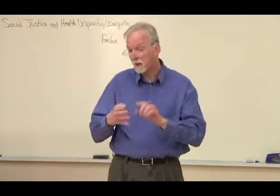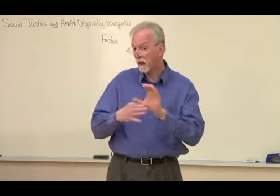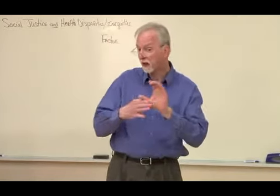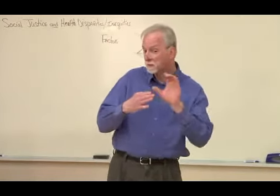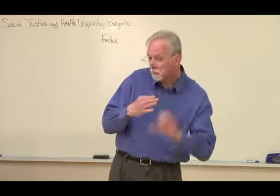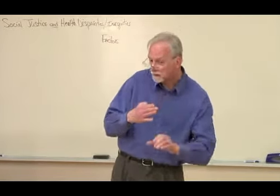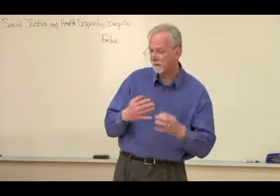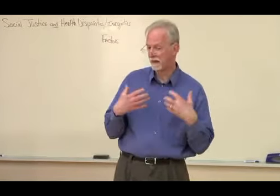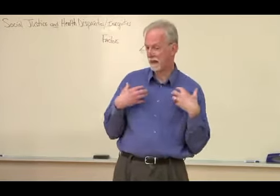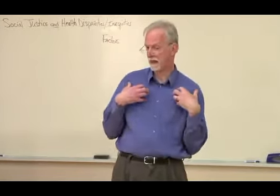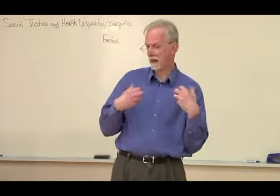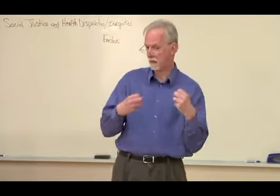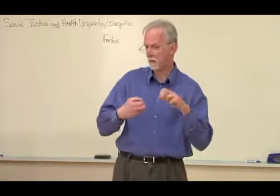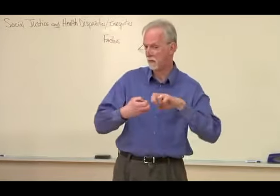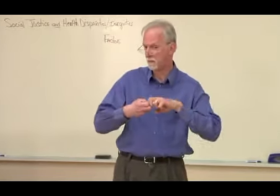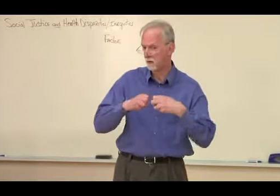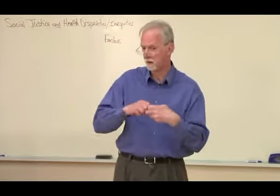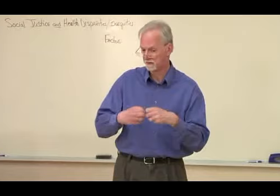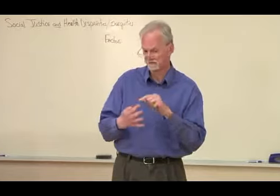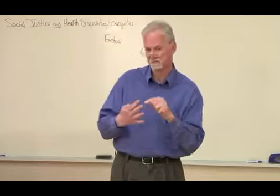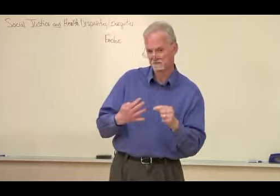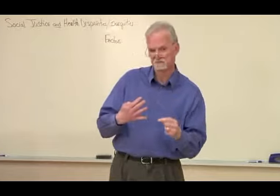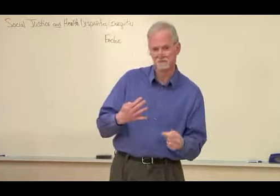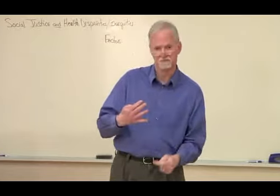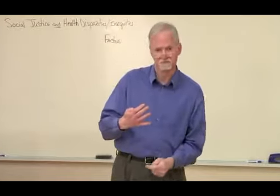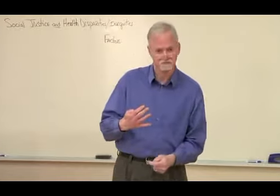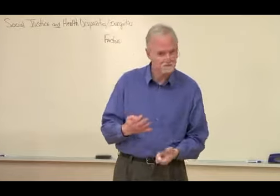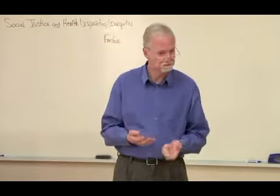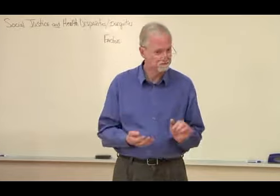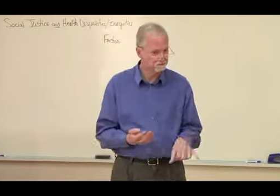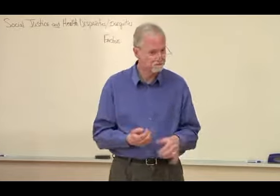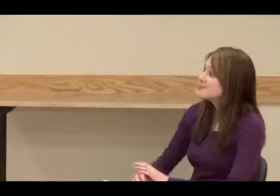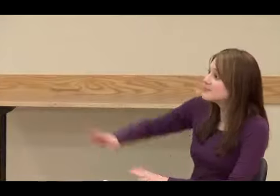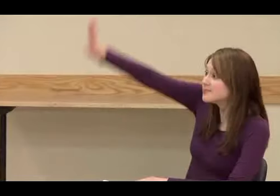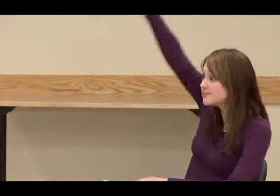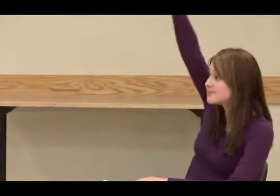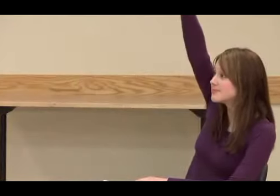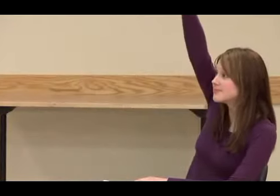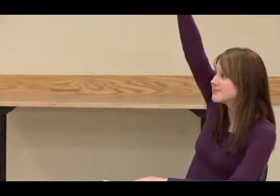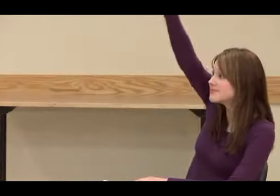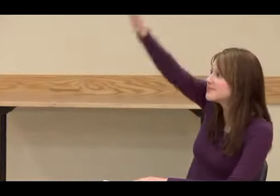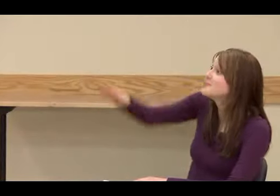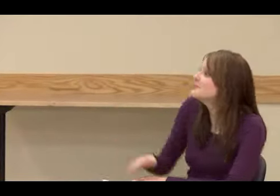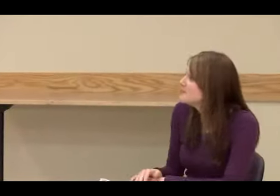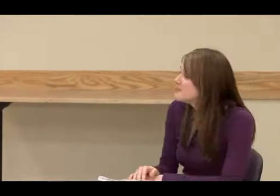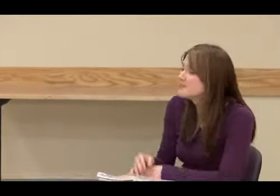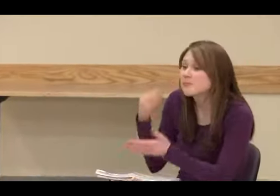of different health problems? [Instructor]: Julia?